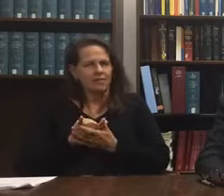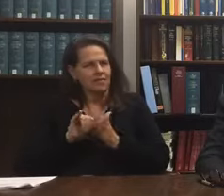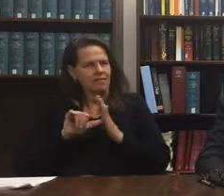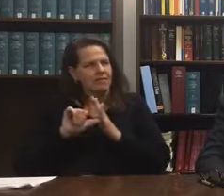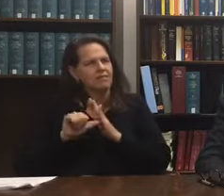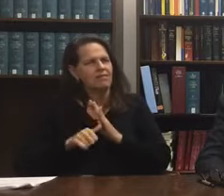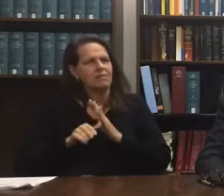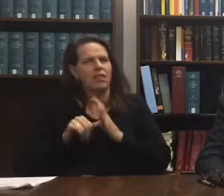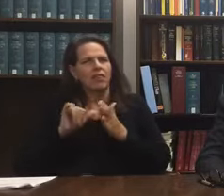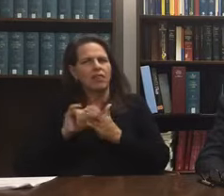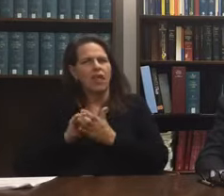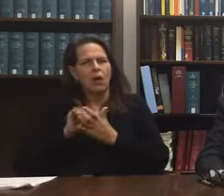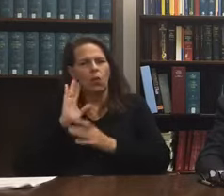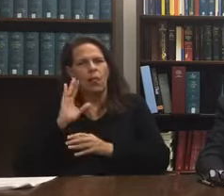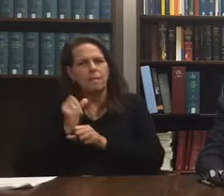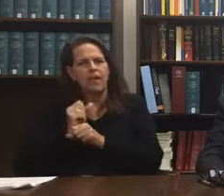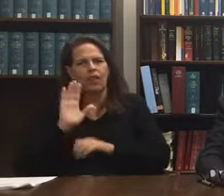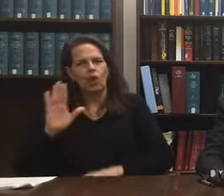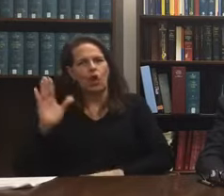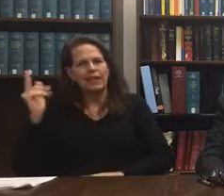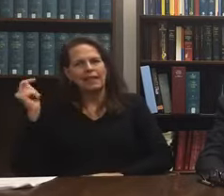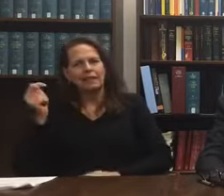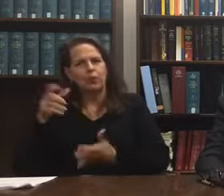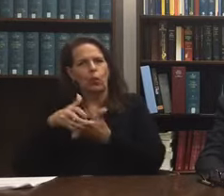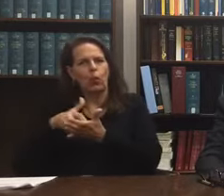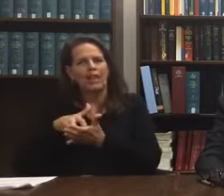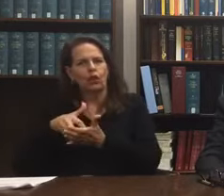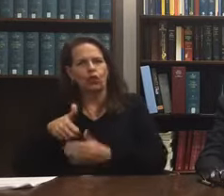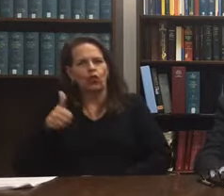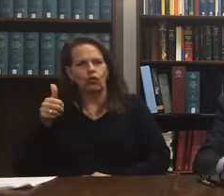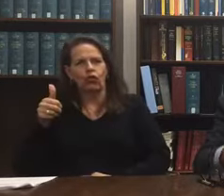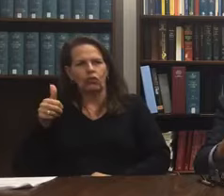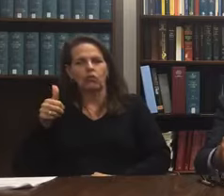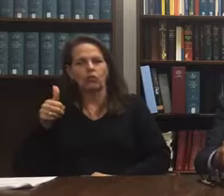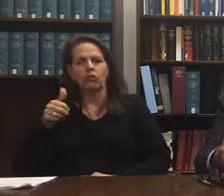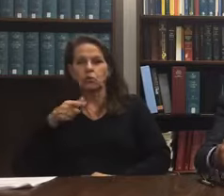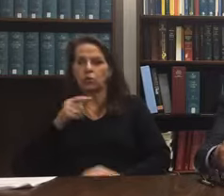make their testimony look weaker you could talk about you could say it